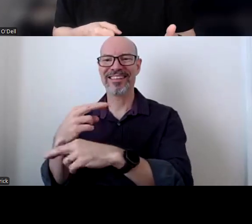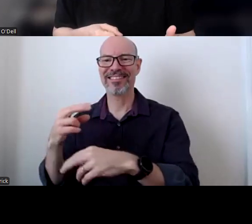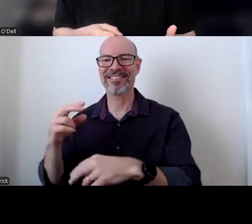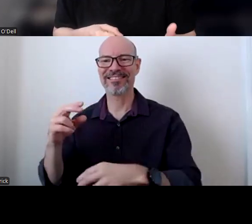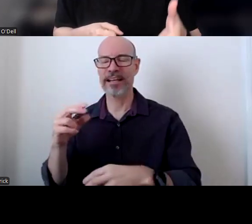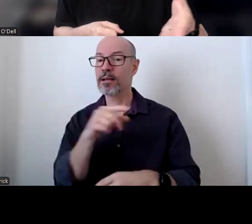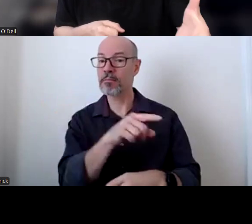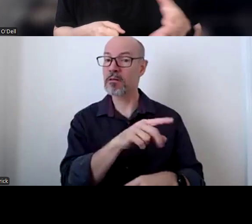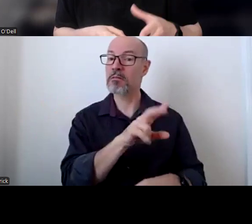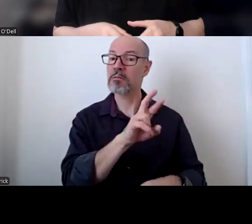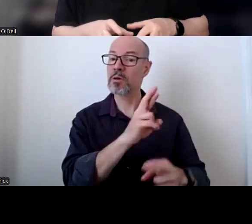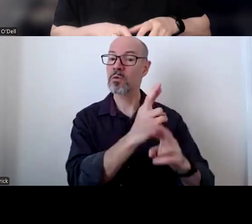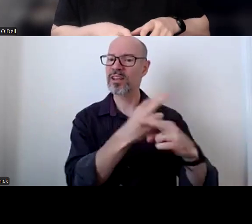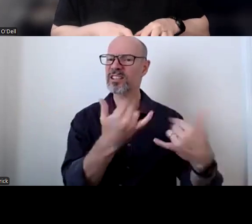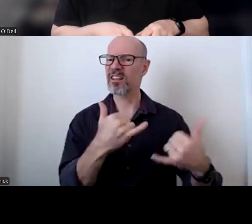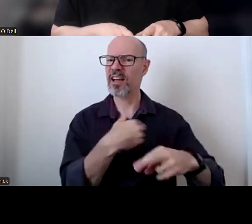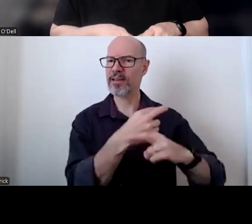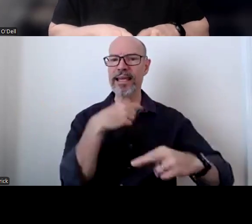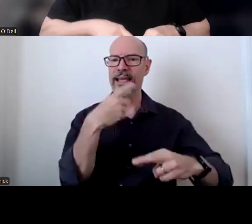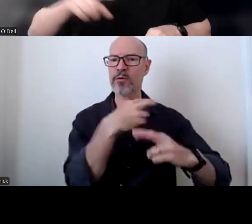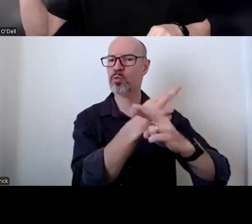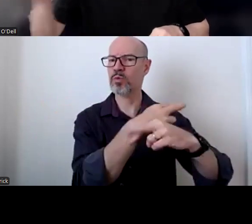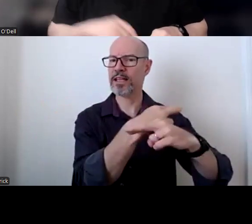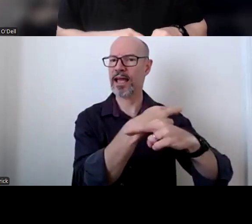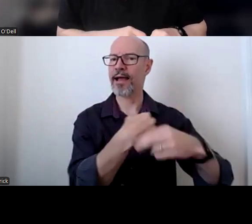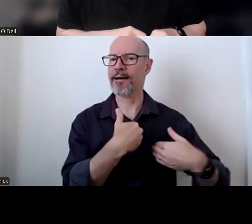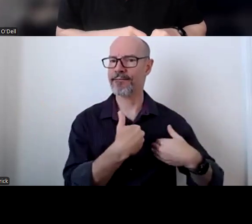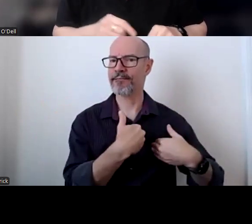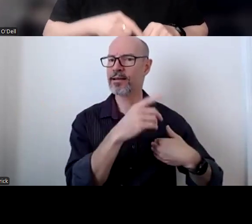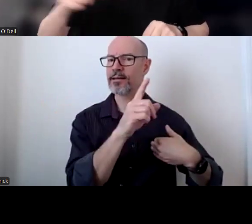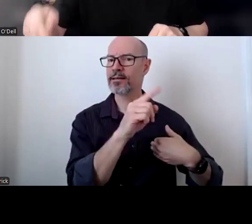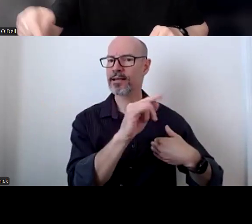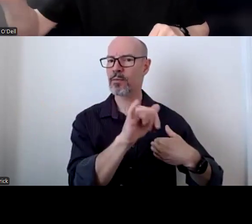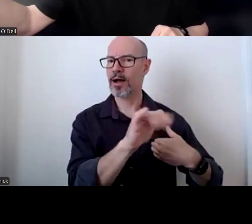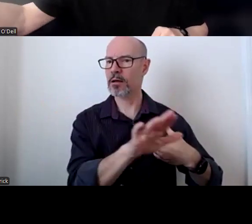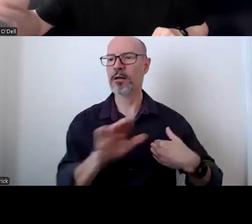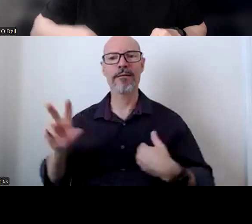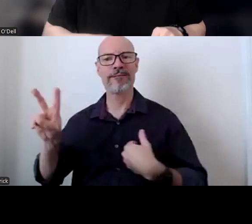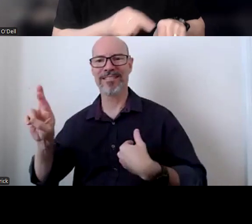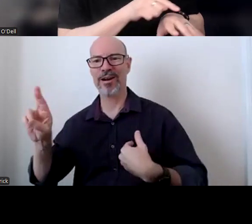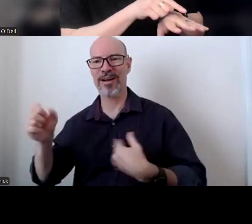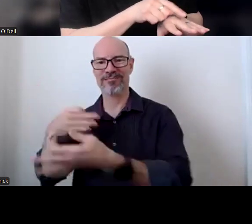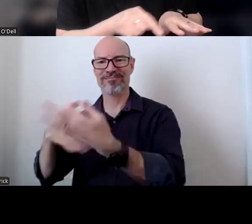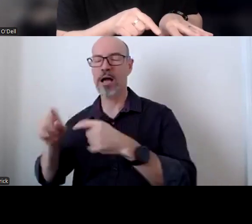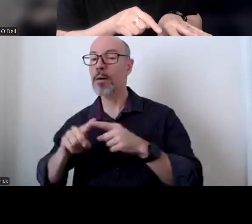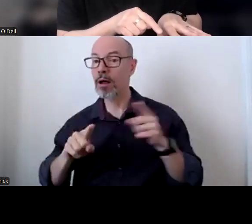relay, which is basically -- which still exists, which allows somebody with a TTY to call somebody else who doesn't have